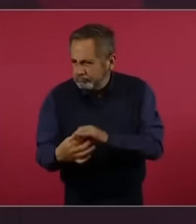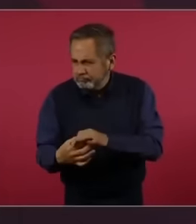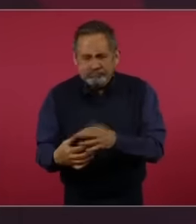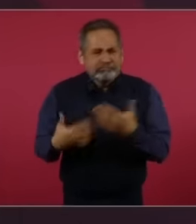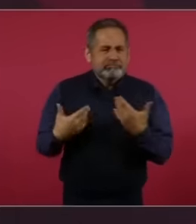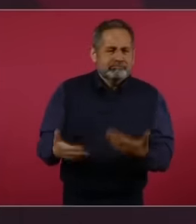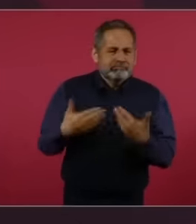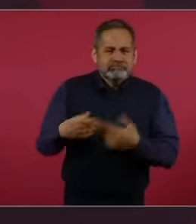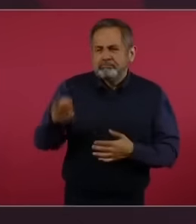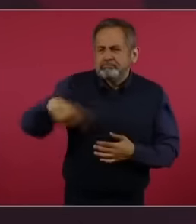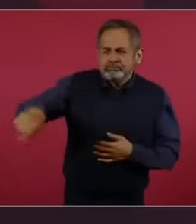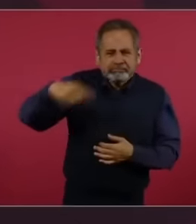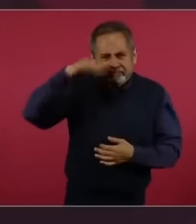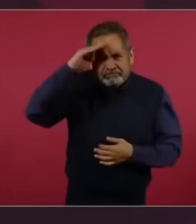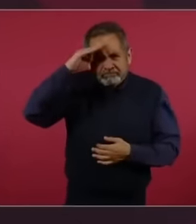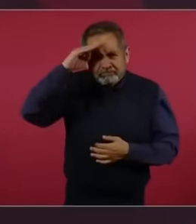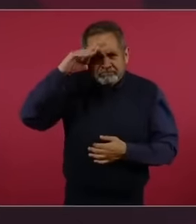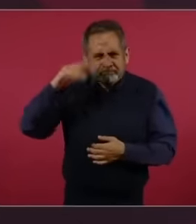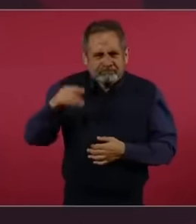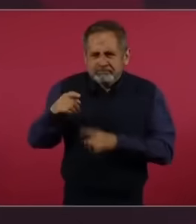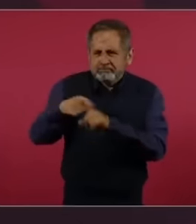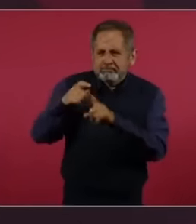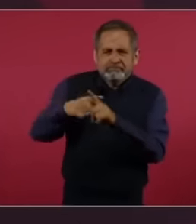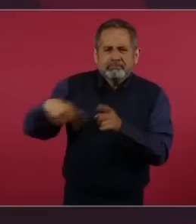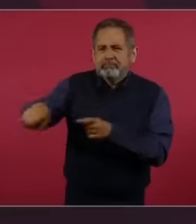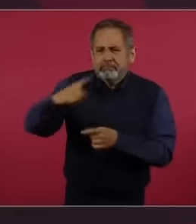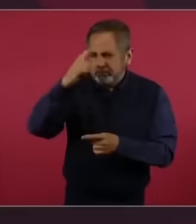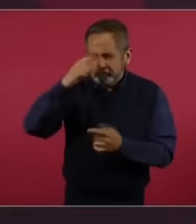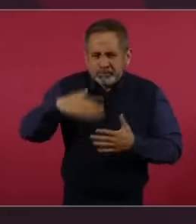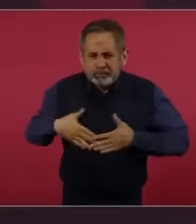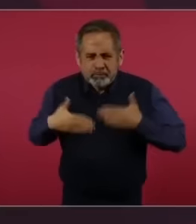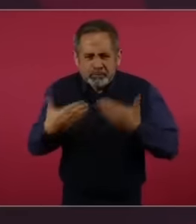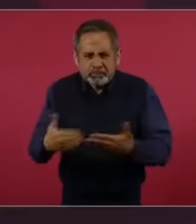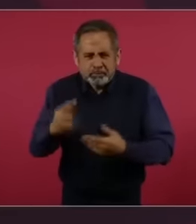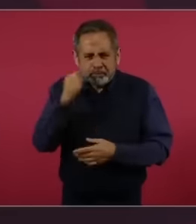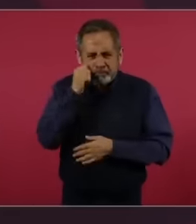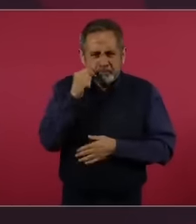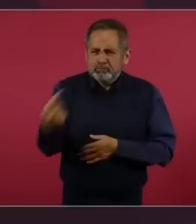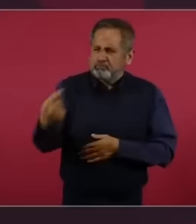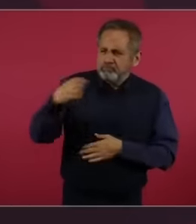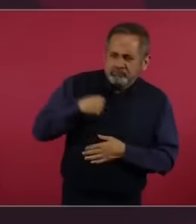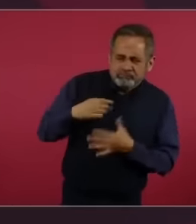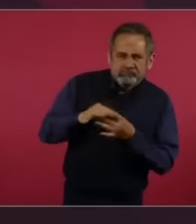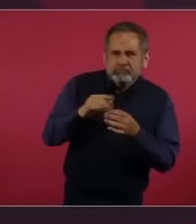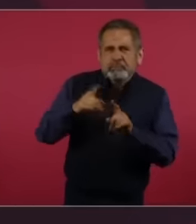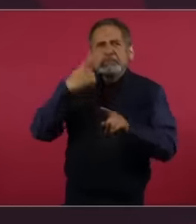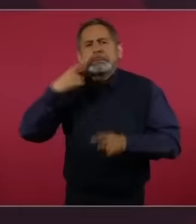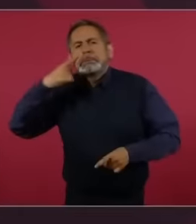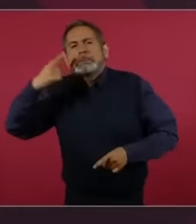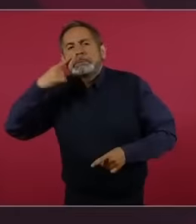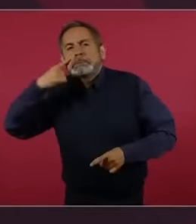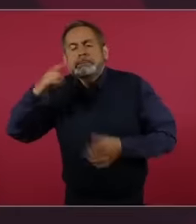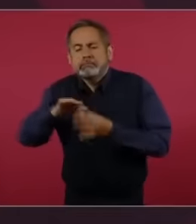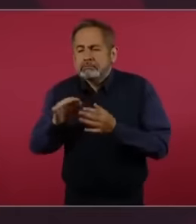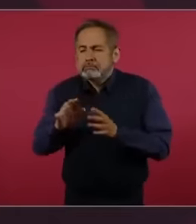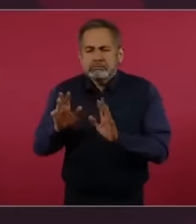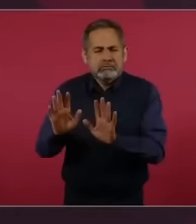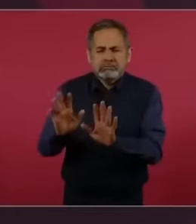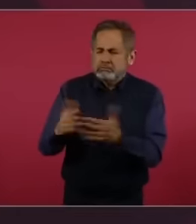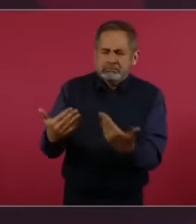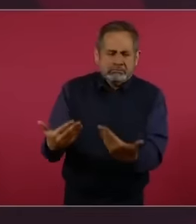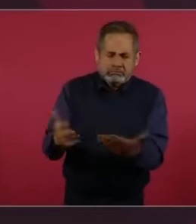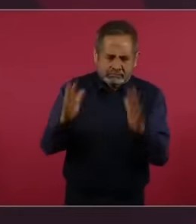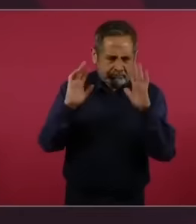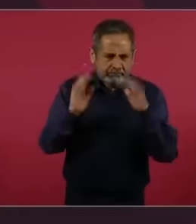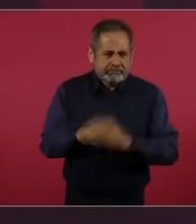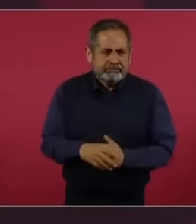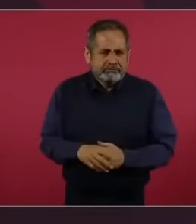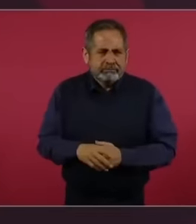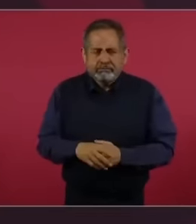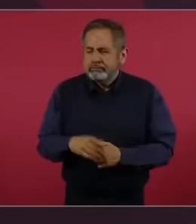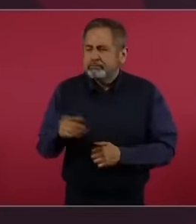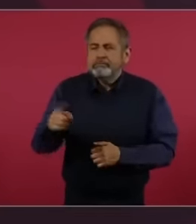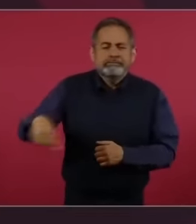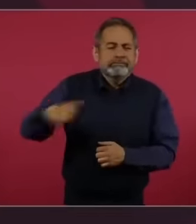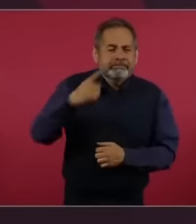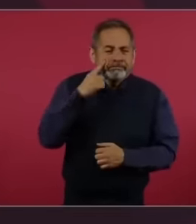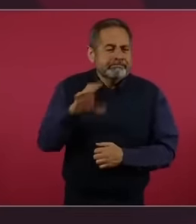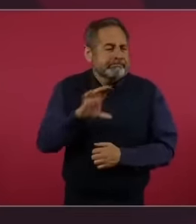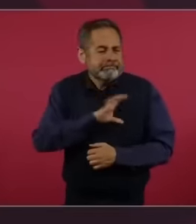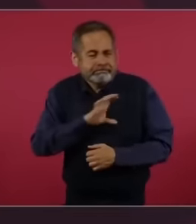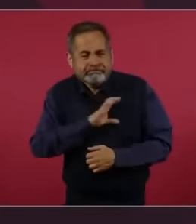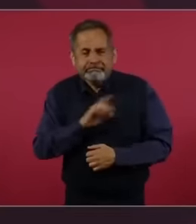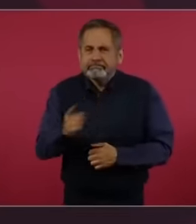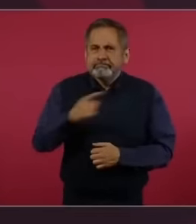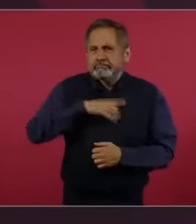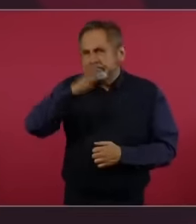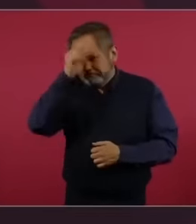they are critical, even if they are not believers, they are very critical and no matter how much affection or how much sympathies there are,